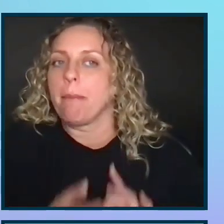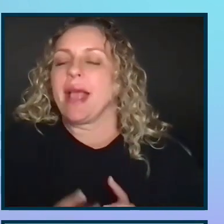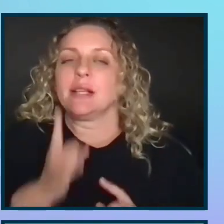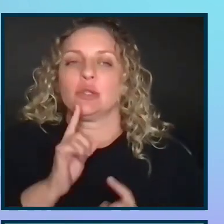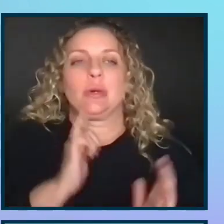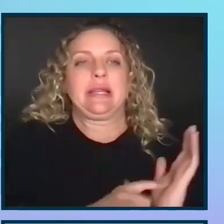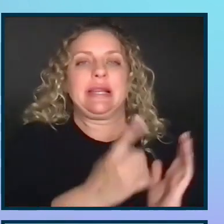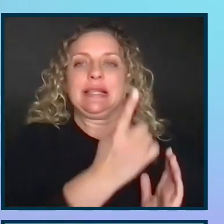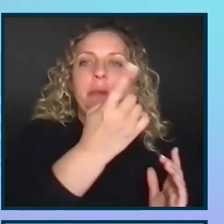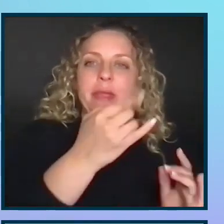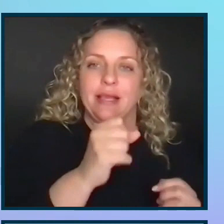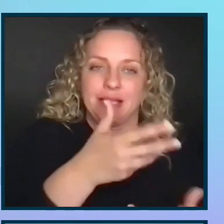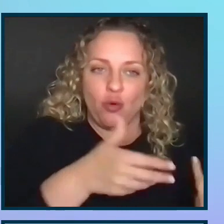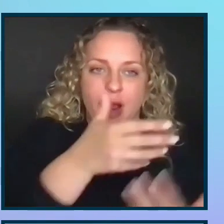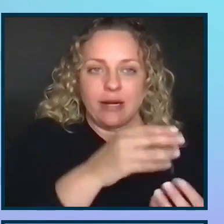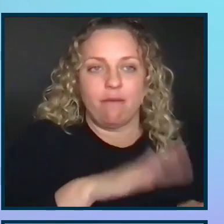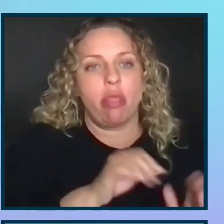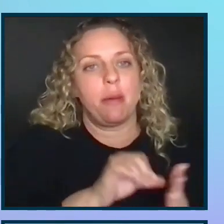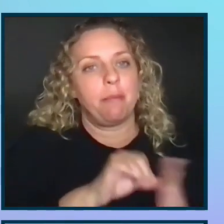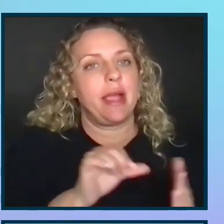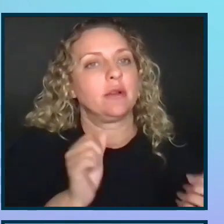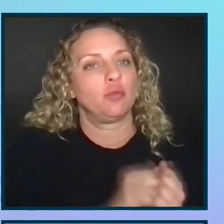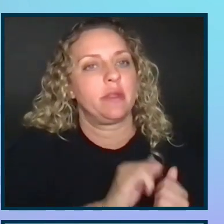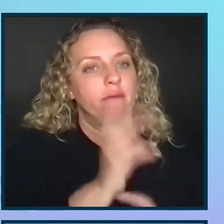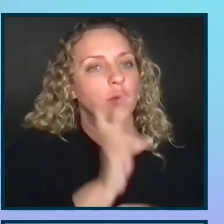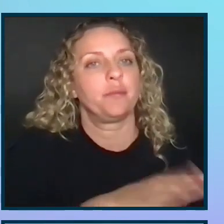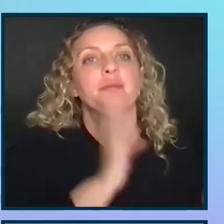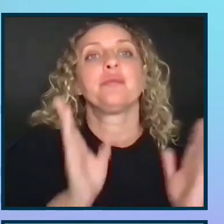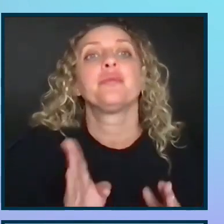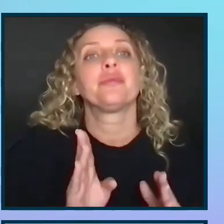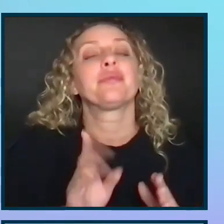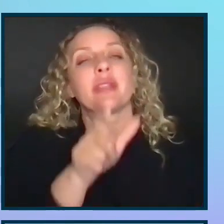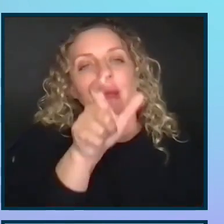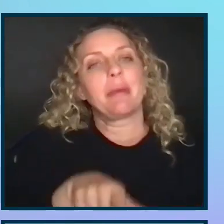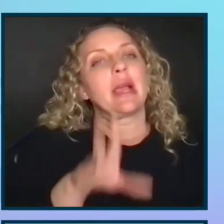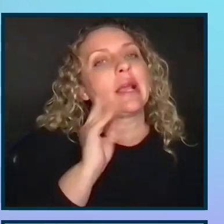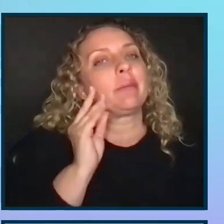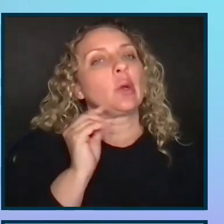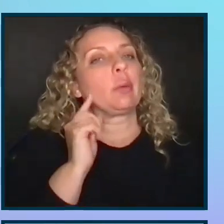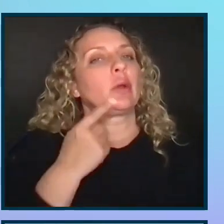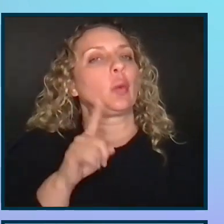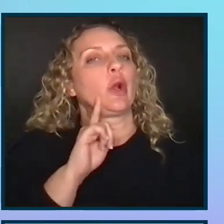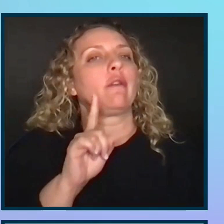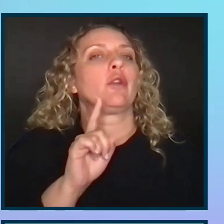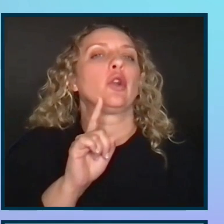that something is interactive on the page with the view. Second pillar is experiences must work for users without vision.